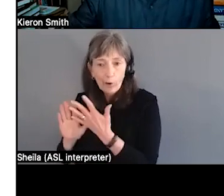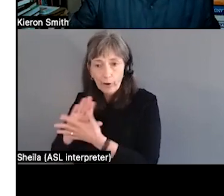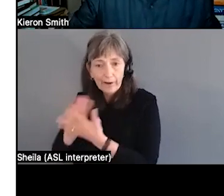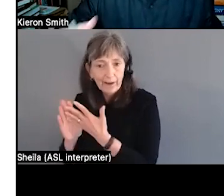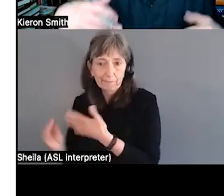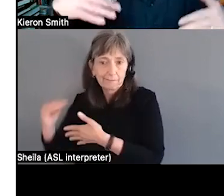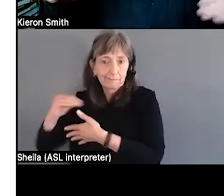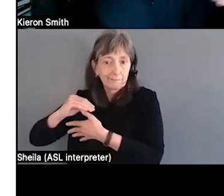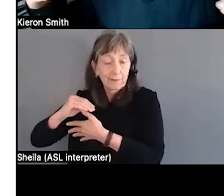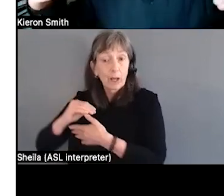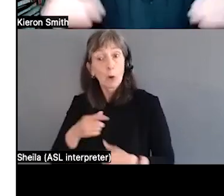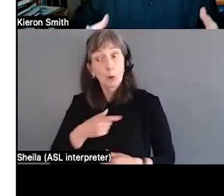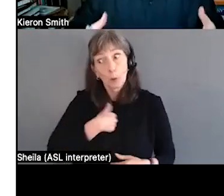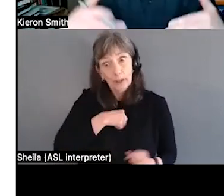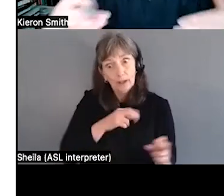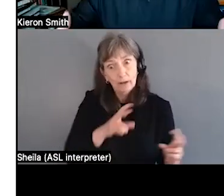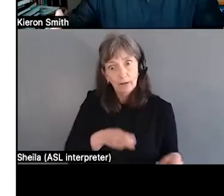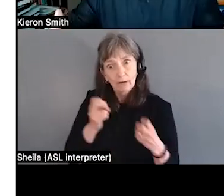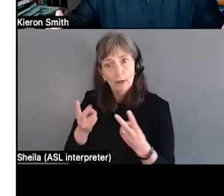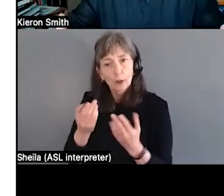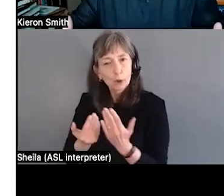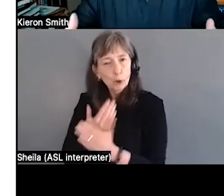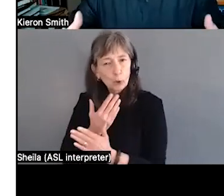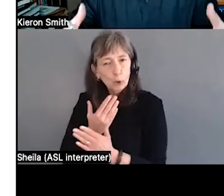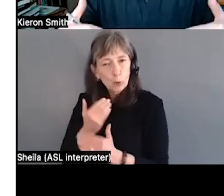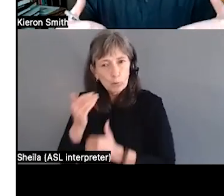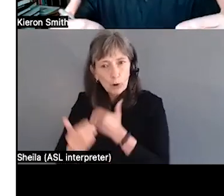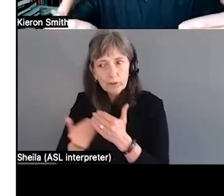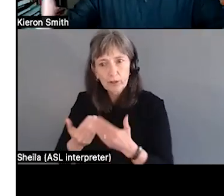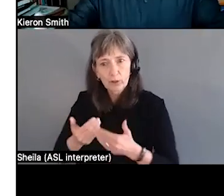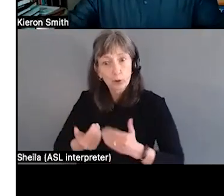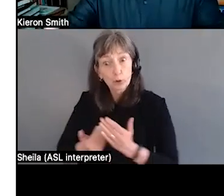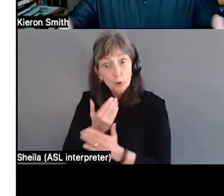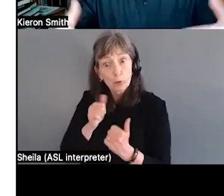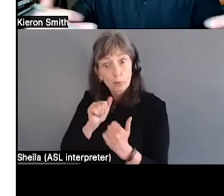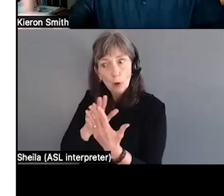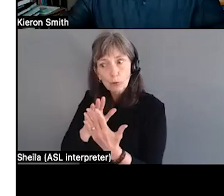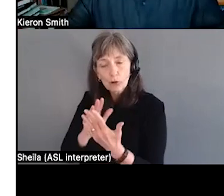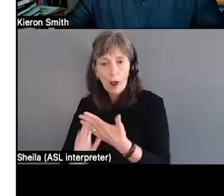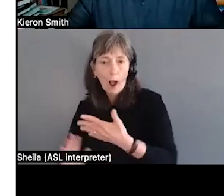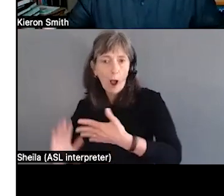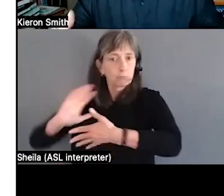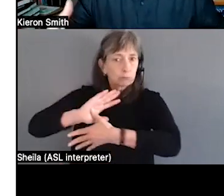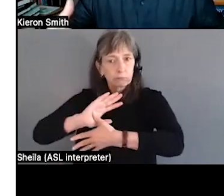opportunity here to surface beyond the bookshops themselves into Google and other search engines